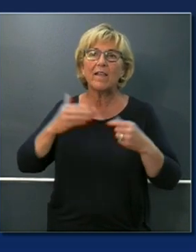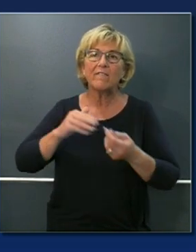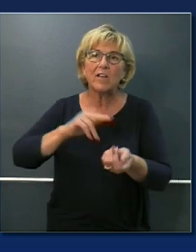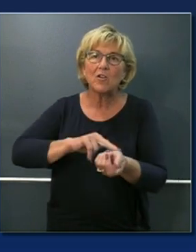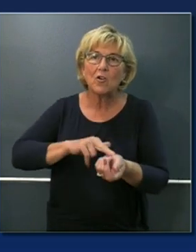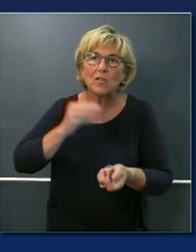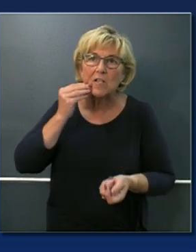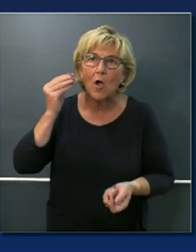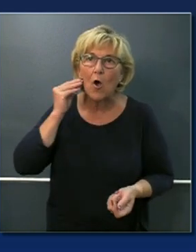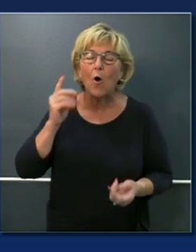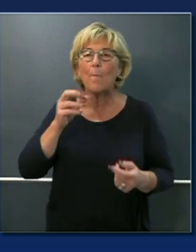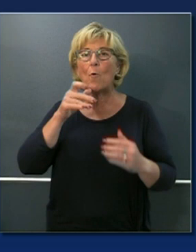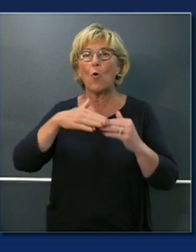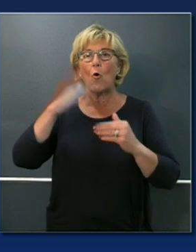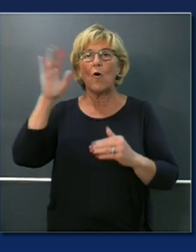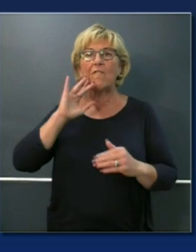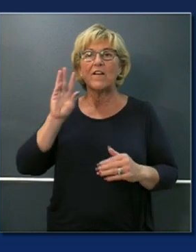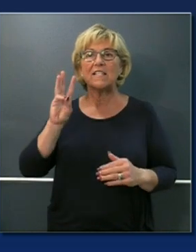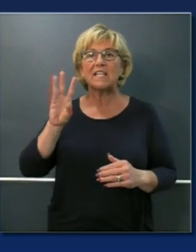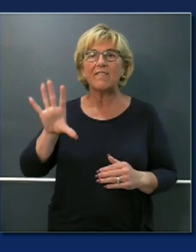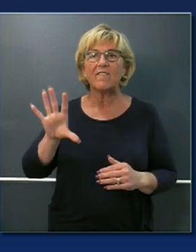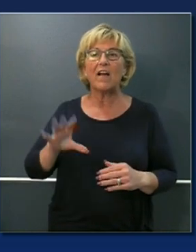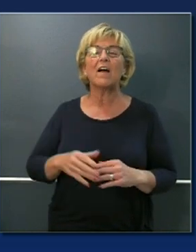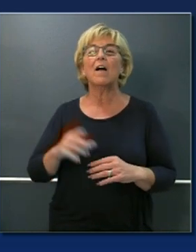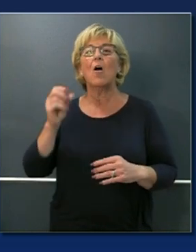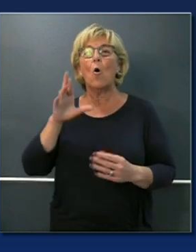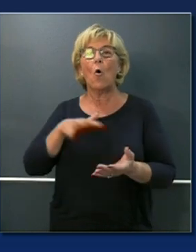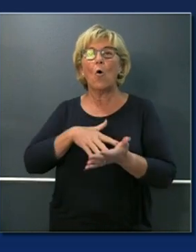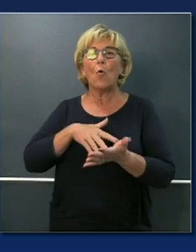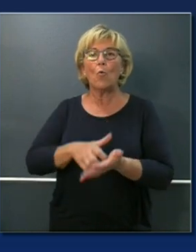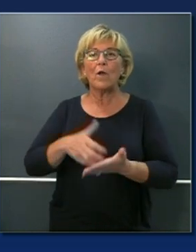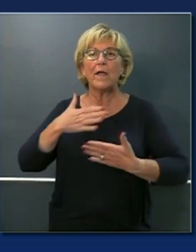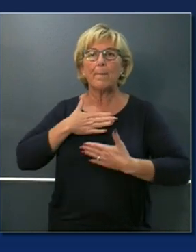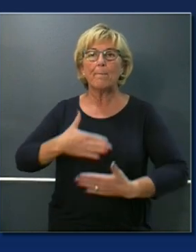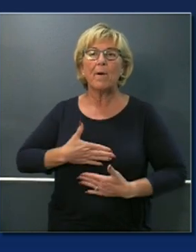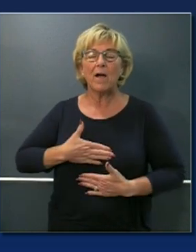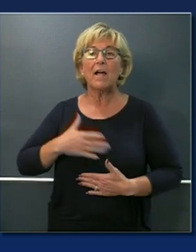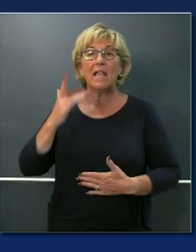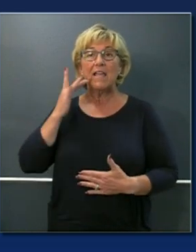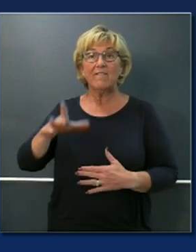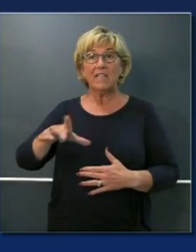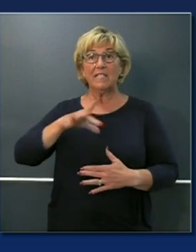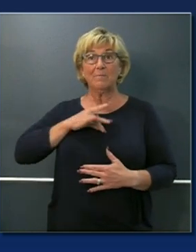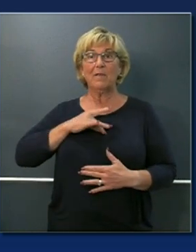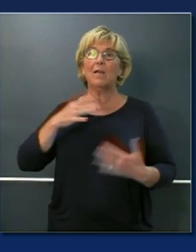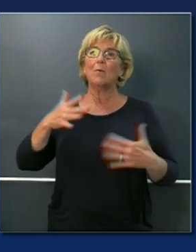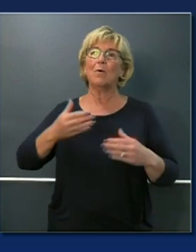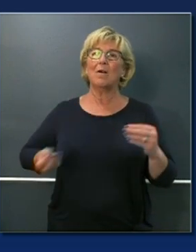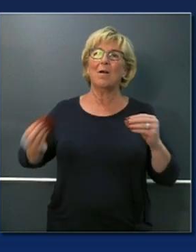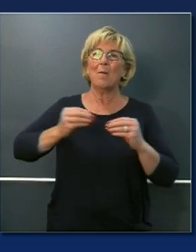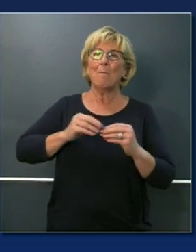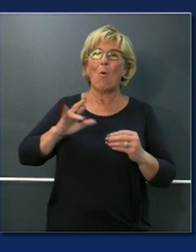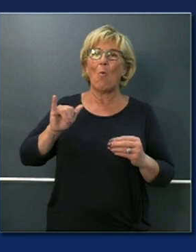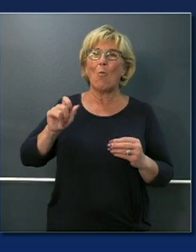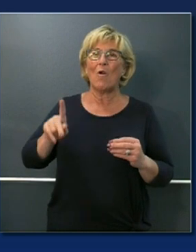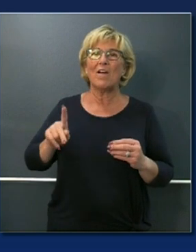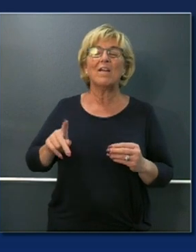THIS WAS JUST DESCRIBED TO US. I WILL GIVE YOU MORE INFORMATION ON THIS. REALLY, A VERY IMPORTANT TOOL FOR ALL OF OUR COMMUNITIES IS TO BE ABLE TO KEEP OURSELVES SAFE AS WE MOVE AROUND FURTHER.